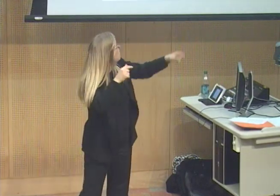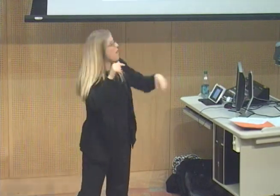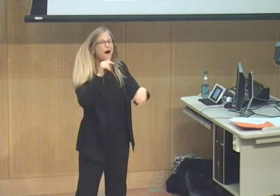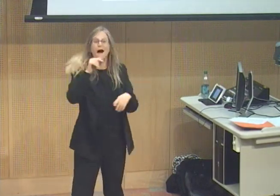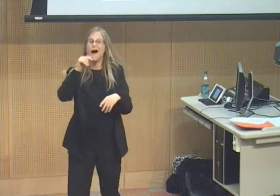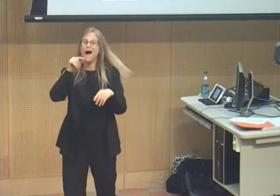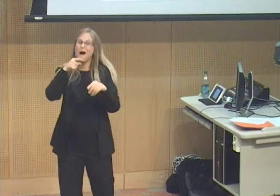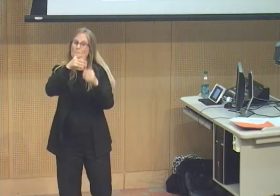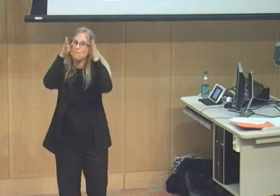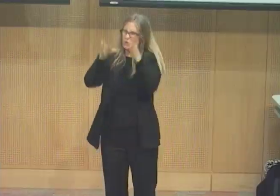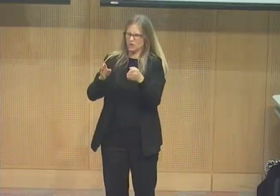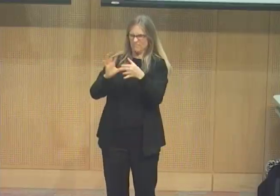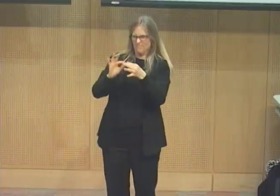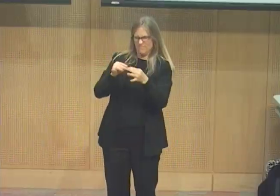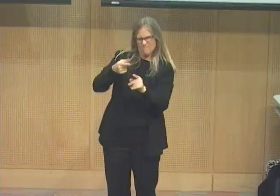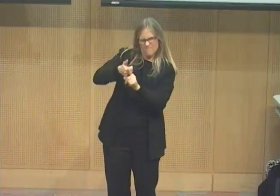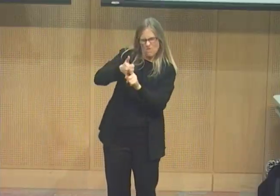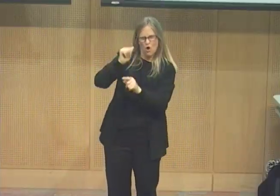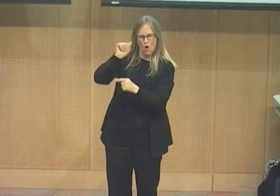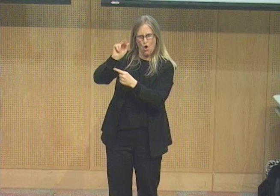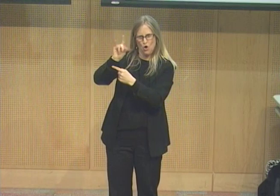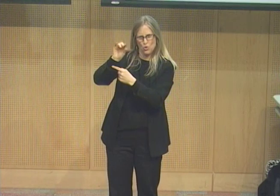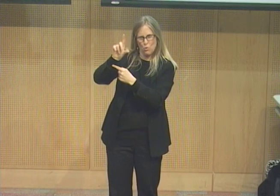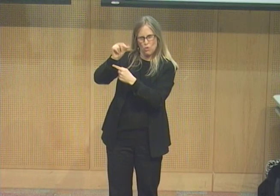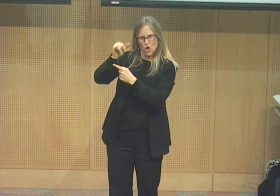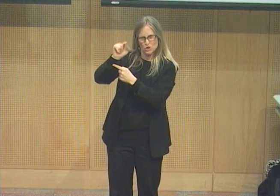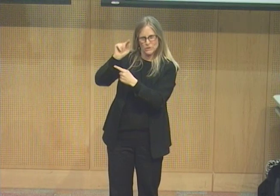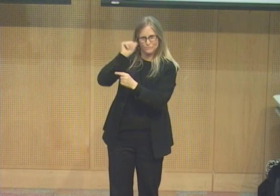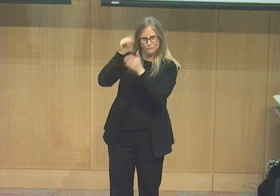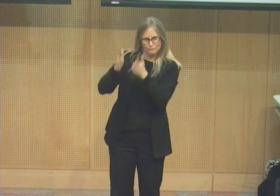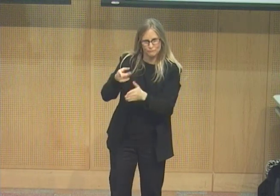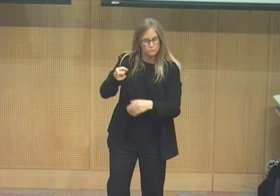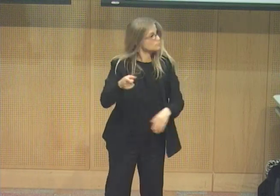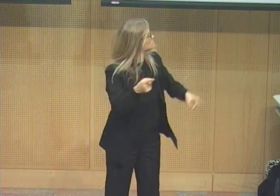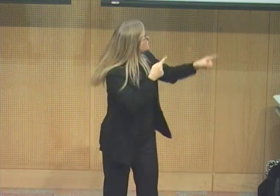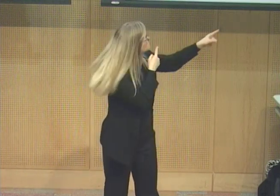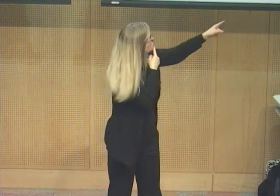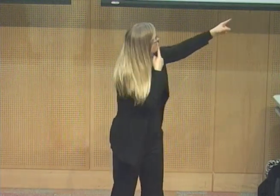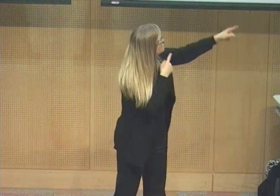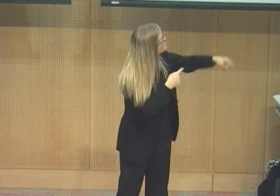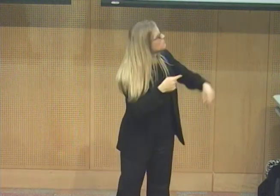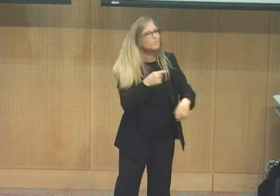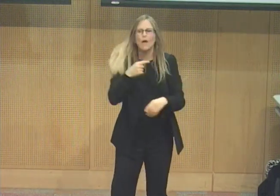This says, "As an audiologist working "with cochlear implant recipients,